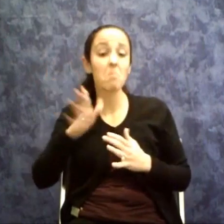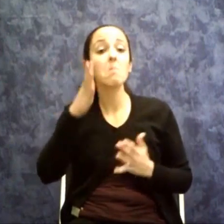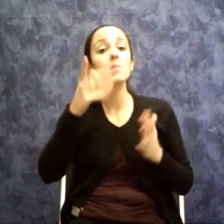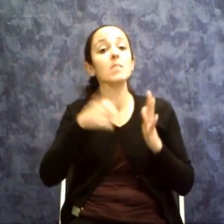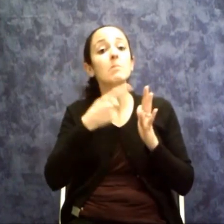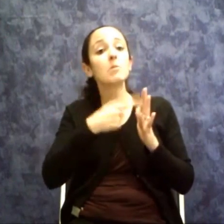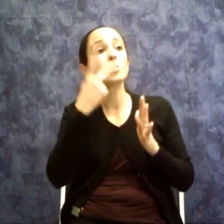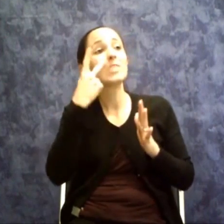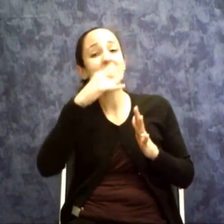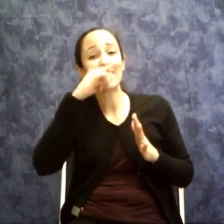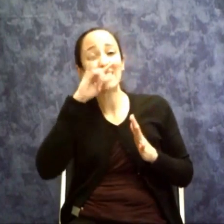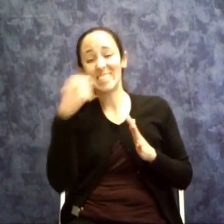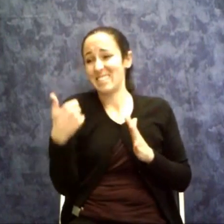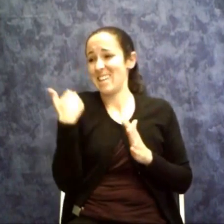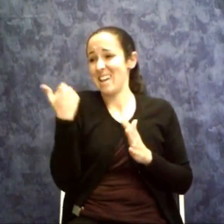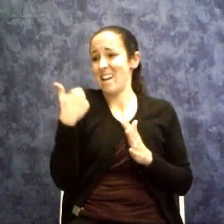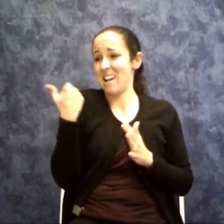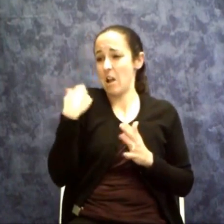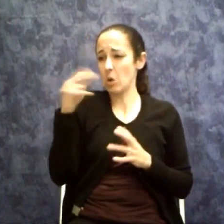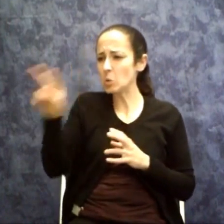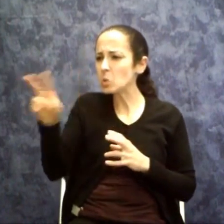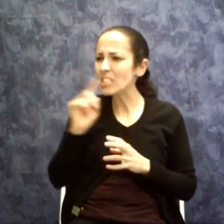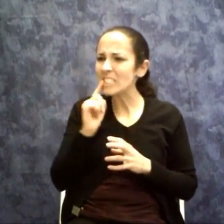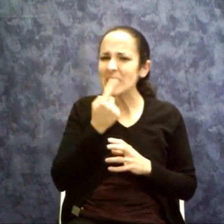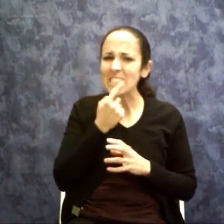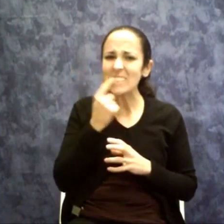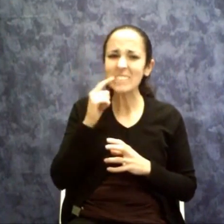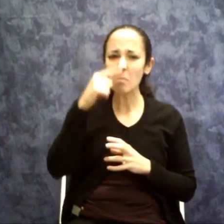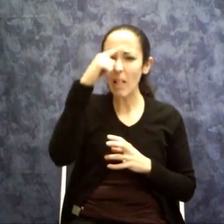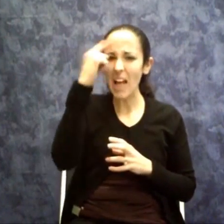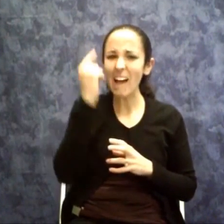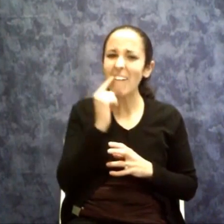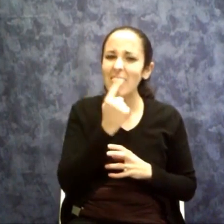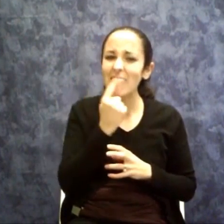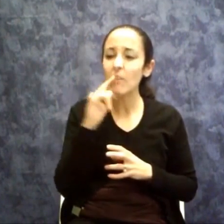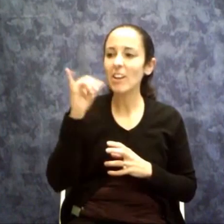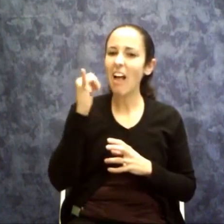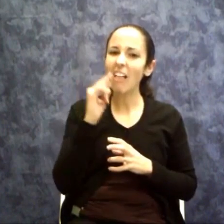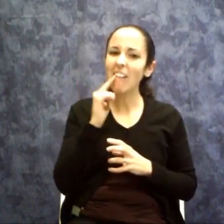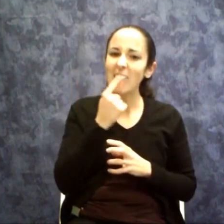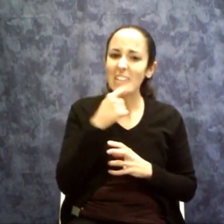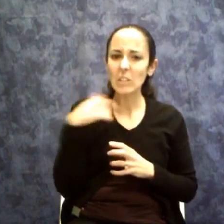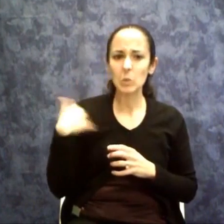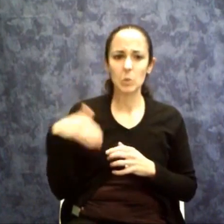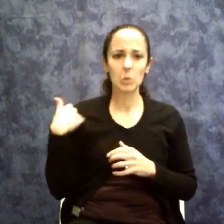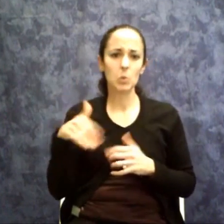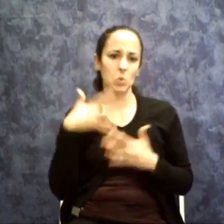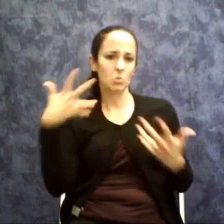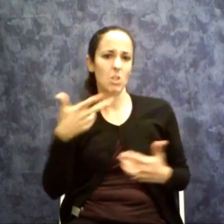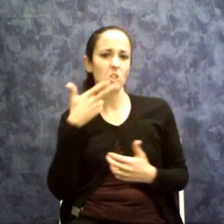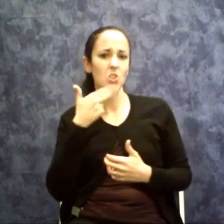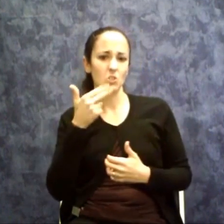Sometimes you see young children with black or yellow teeth, which can be a result of too much sugar and soda.